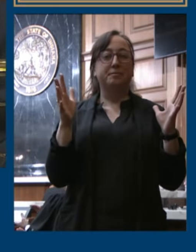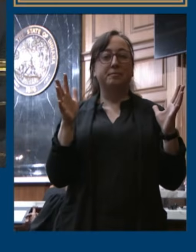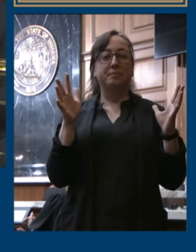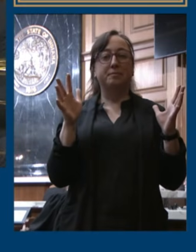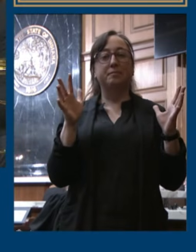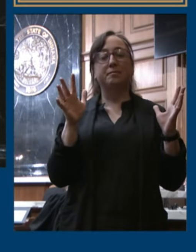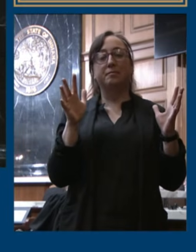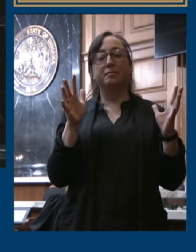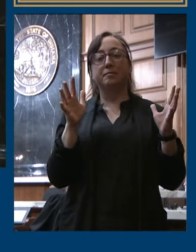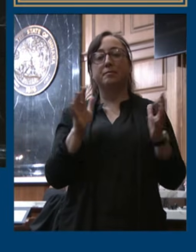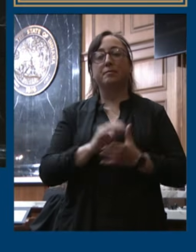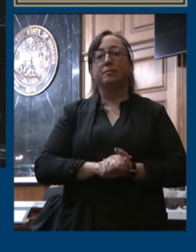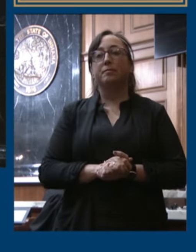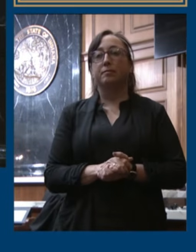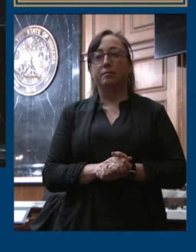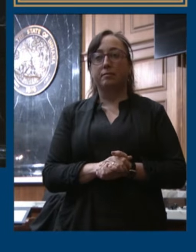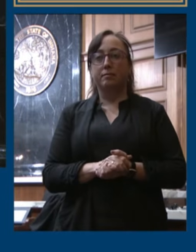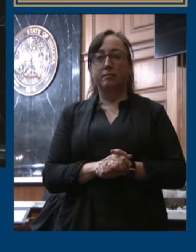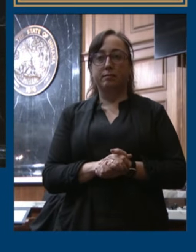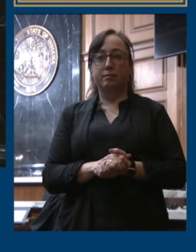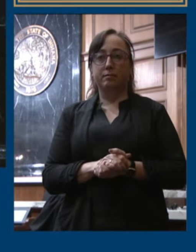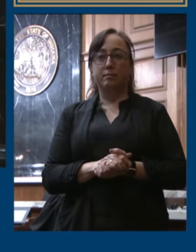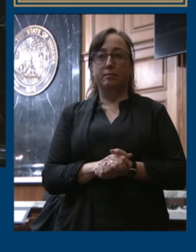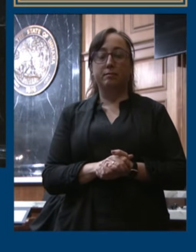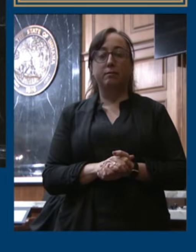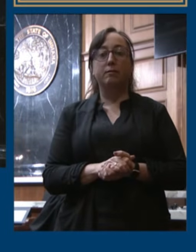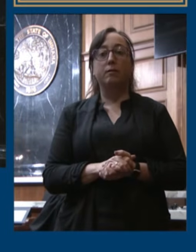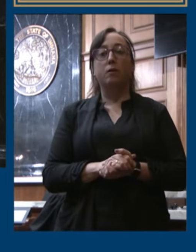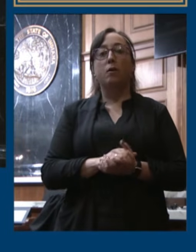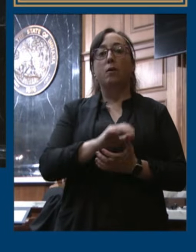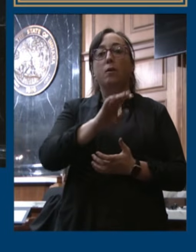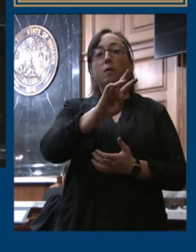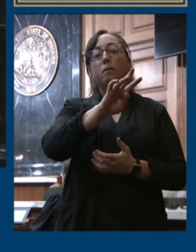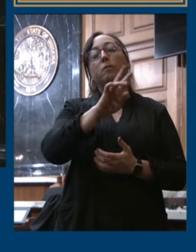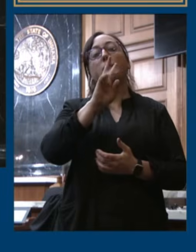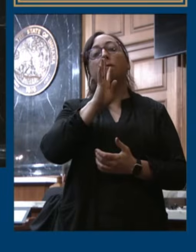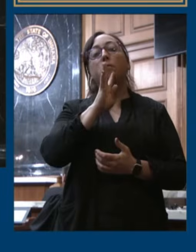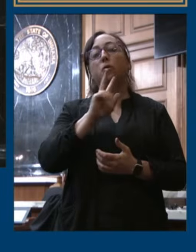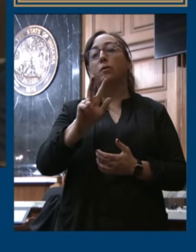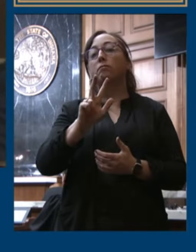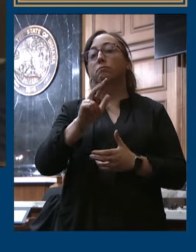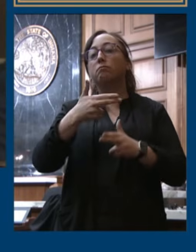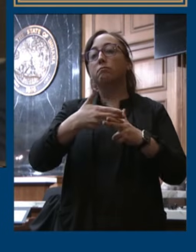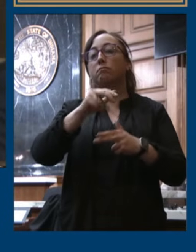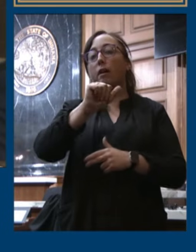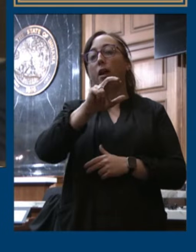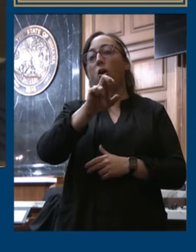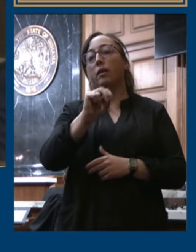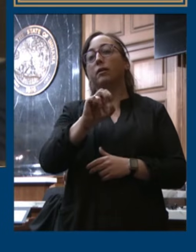43-YEAR-OLD AARON SPAULDING IS RUNNING DEARBORN COUNTY'S IRACS.